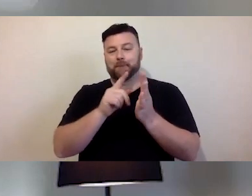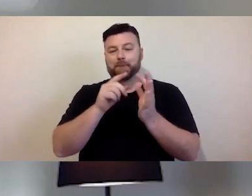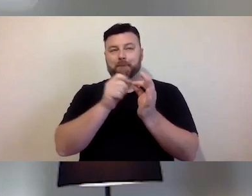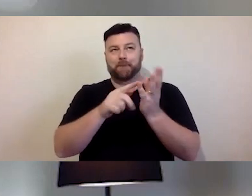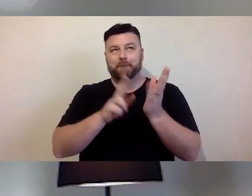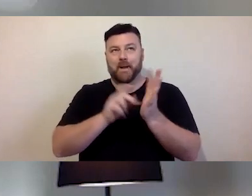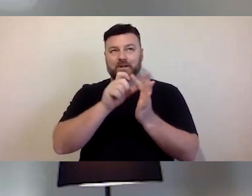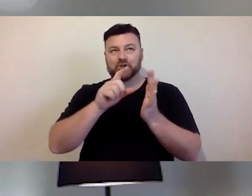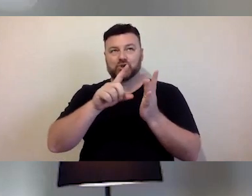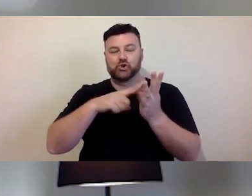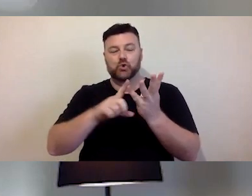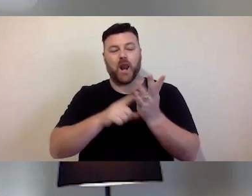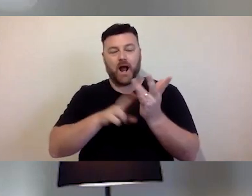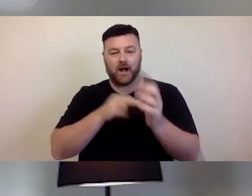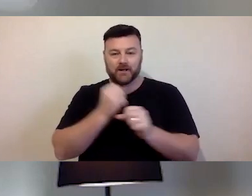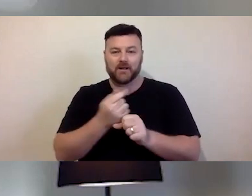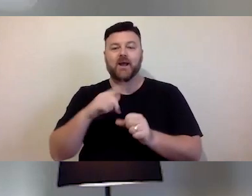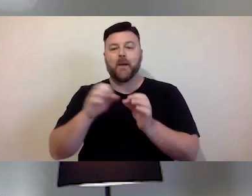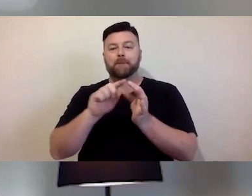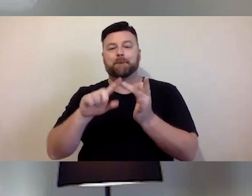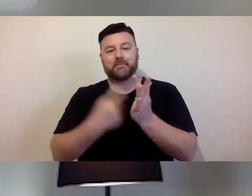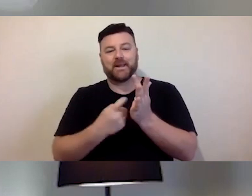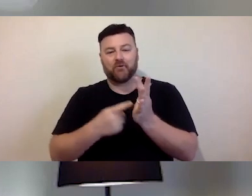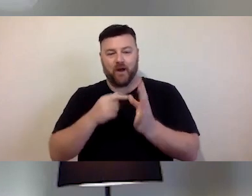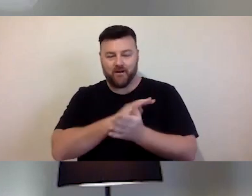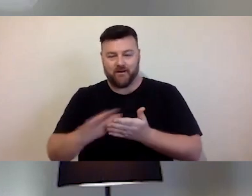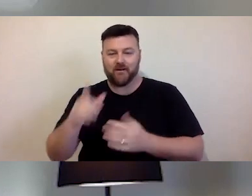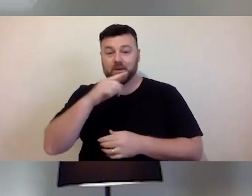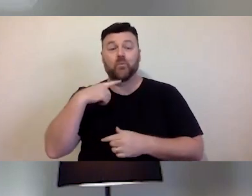exploring the topic inter cultural working.